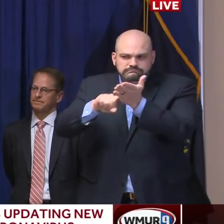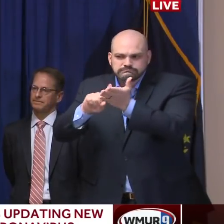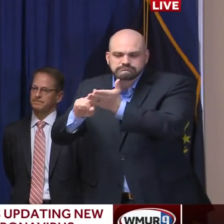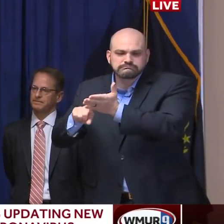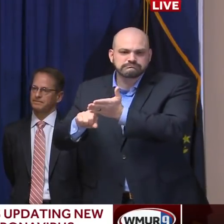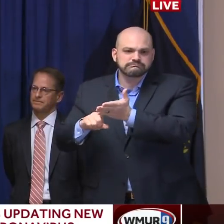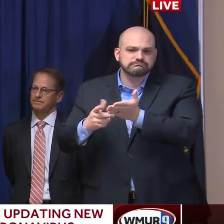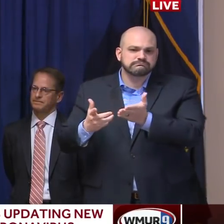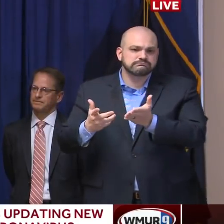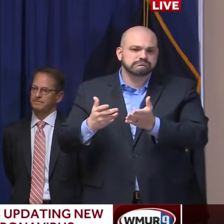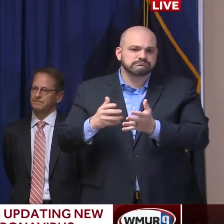CASES.